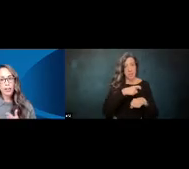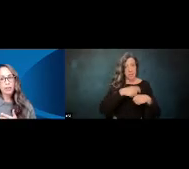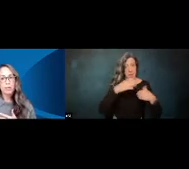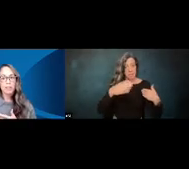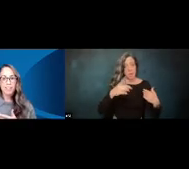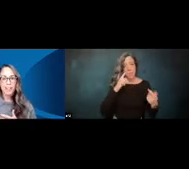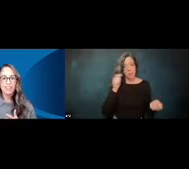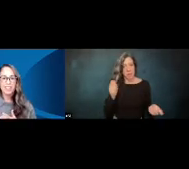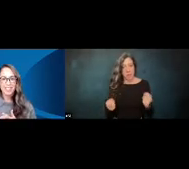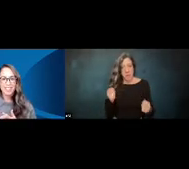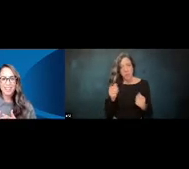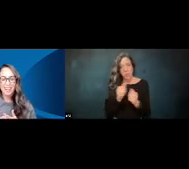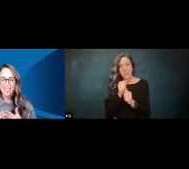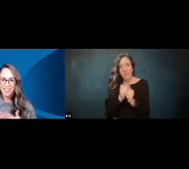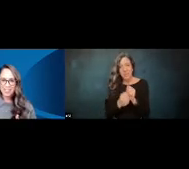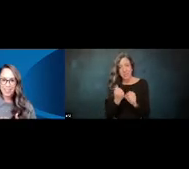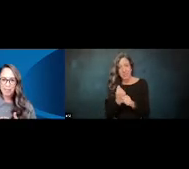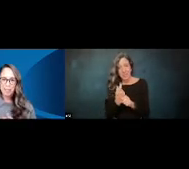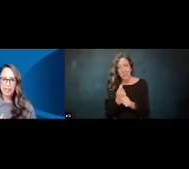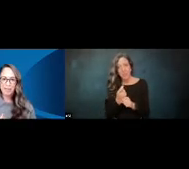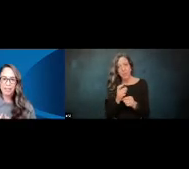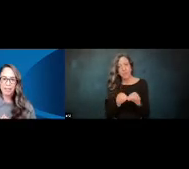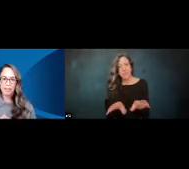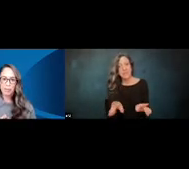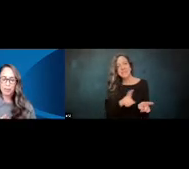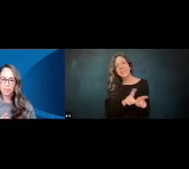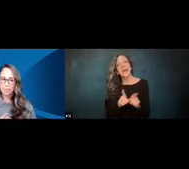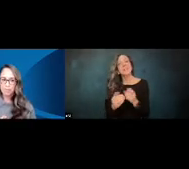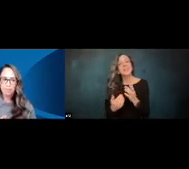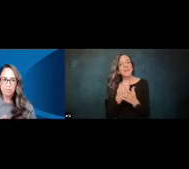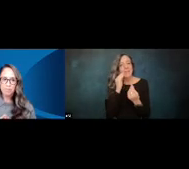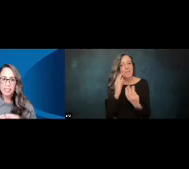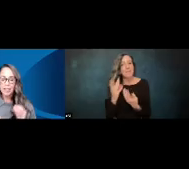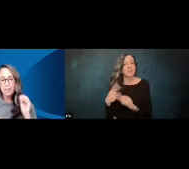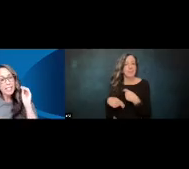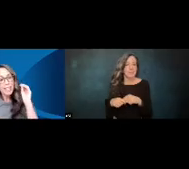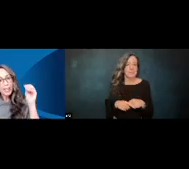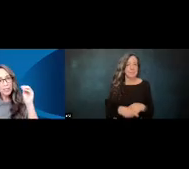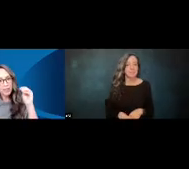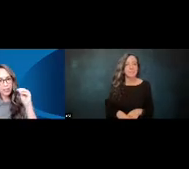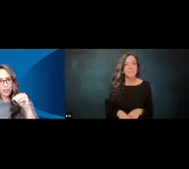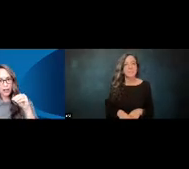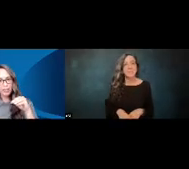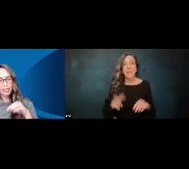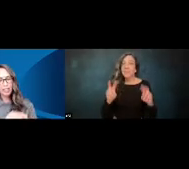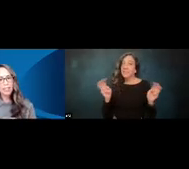each annual release of the series as new data becomes available. And the title of this chart